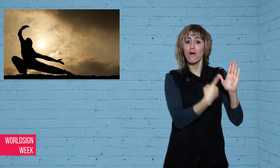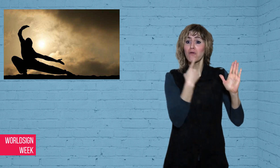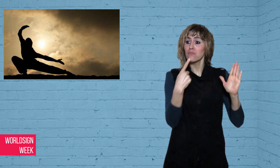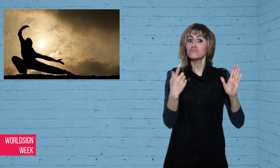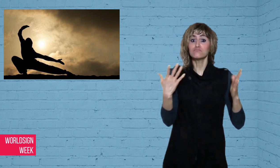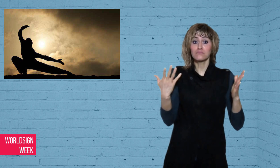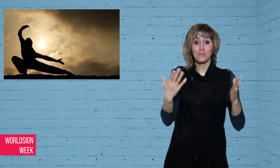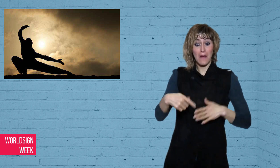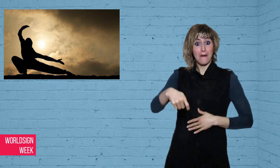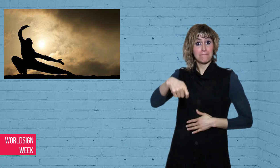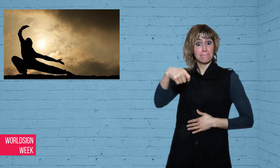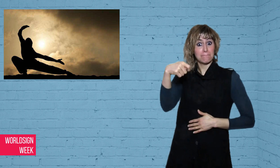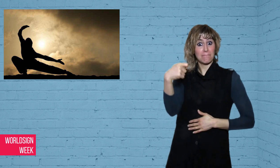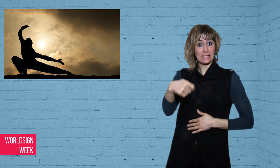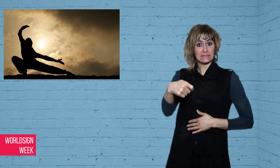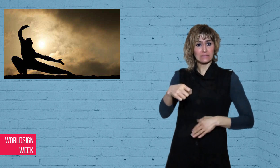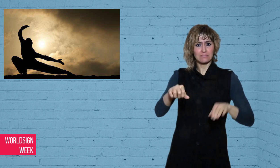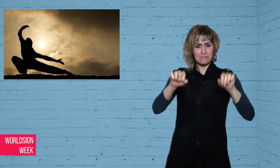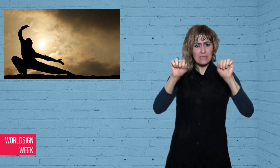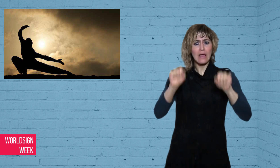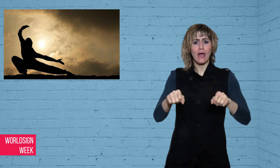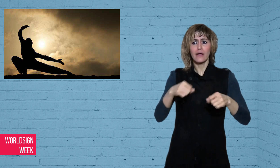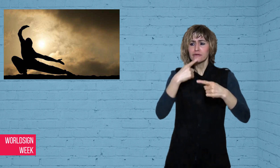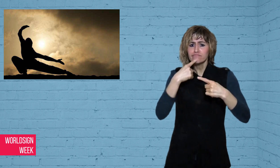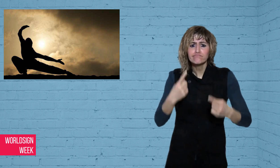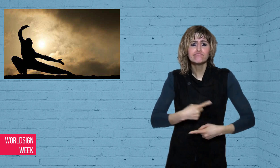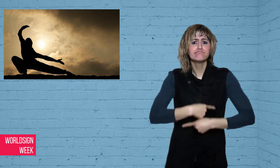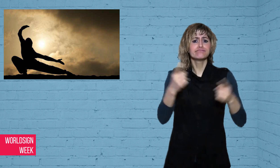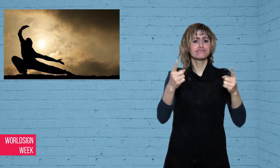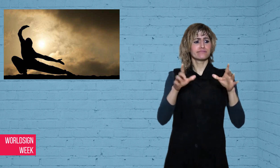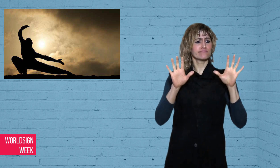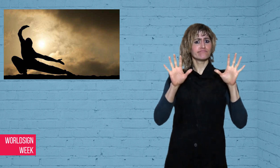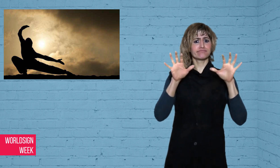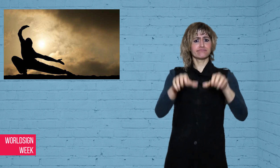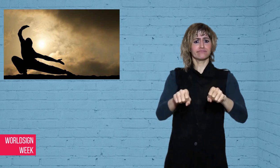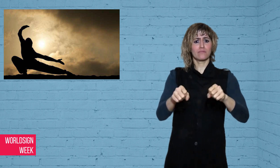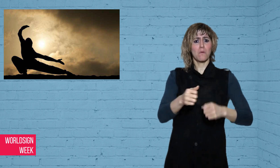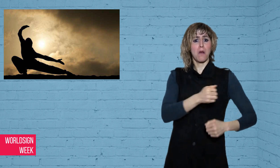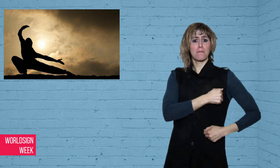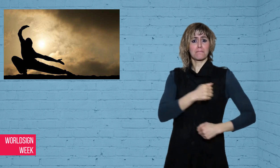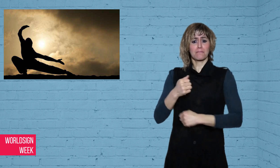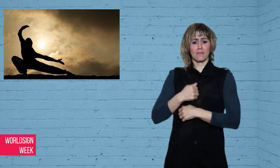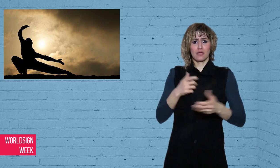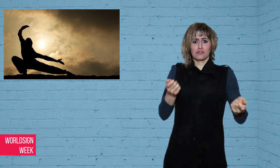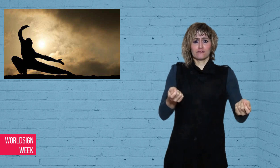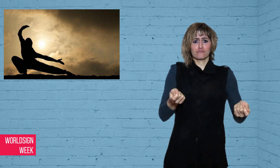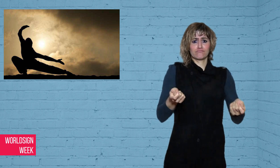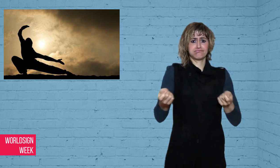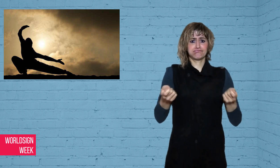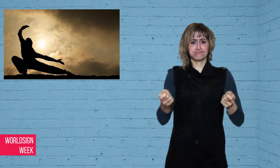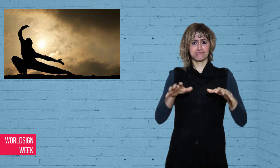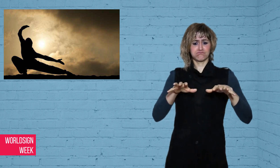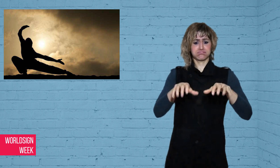Philippines, their president can declare